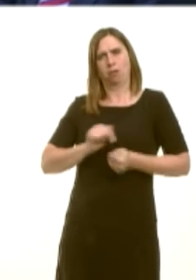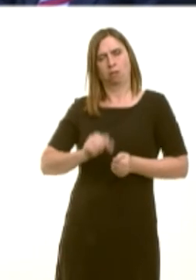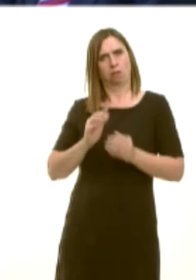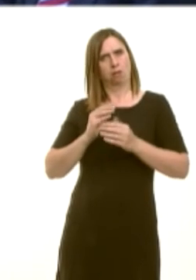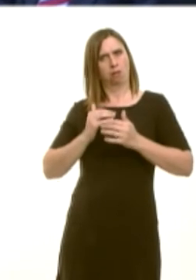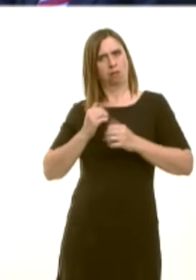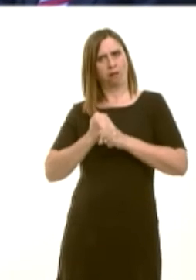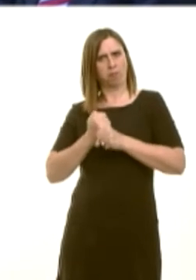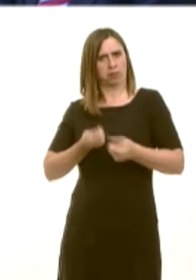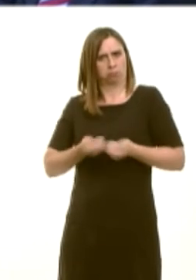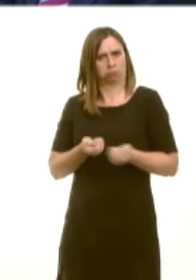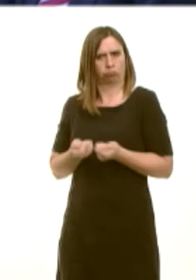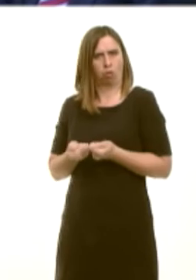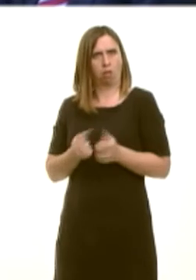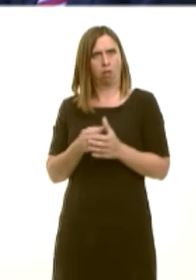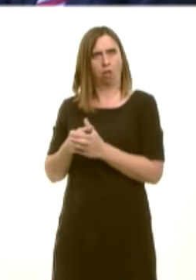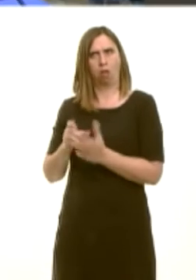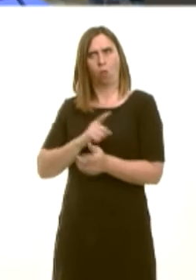of course, by those elected by the people of Wales.